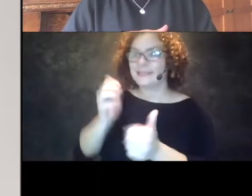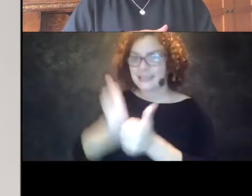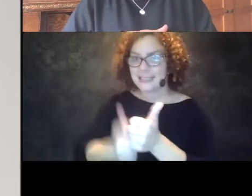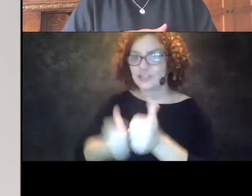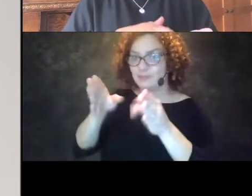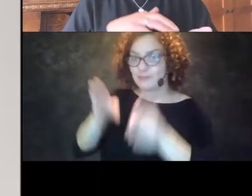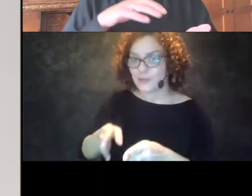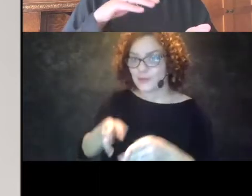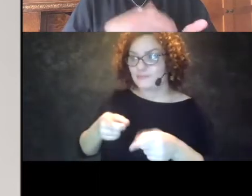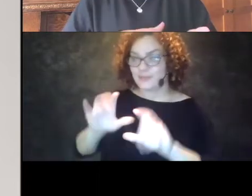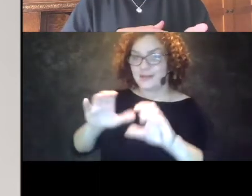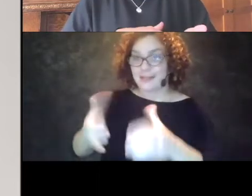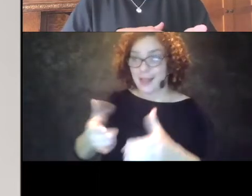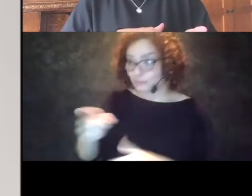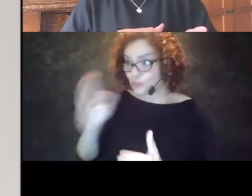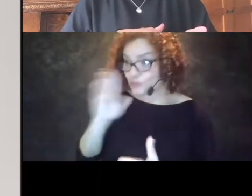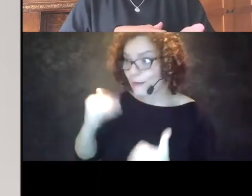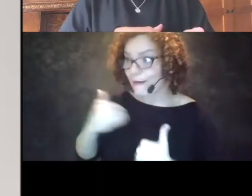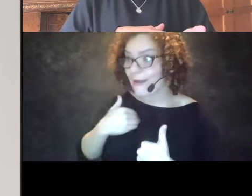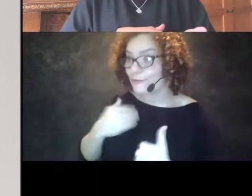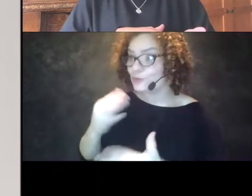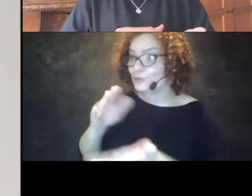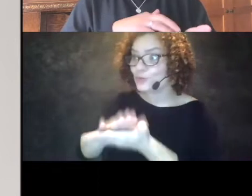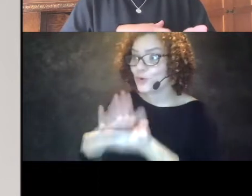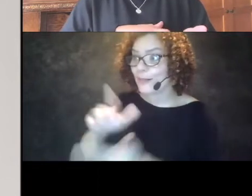and she went up to each kid in the class and said “School lunch Are you getting school